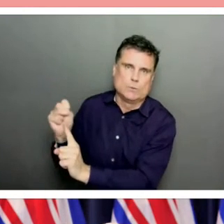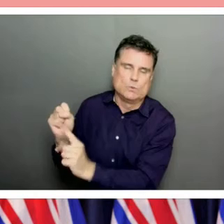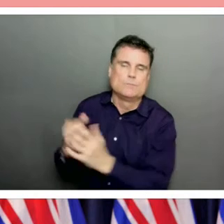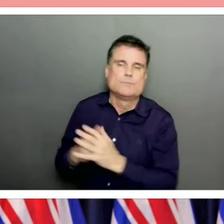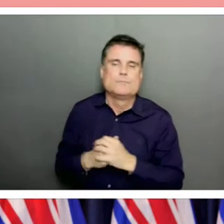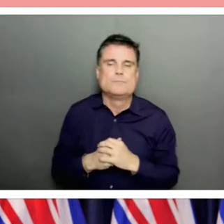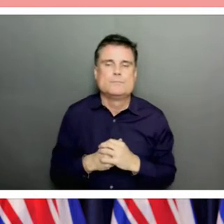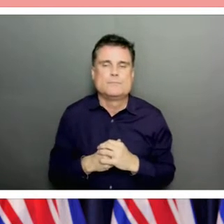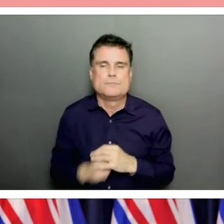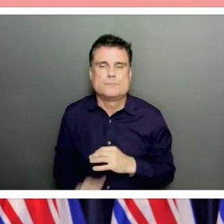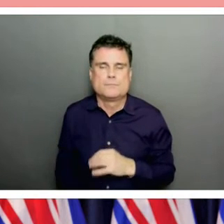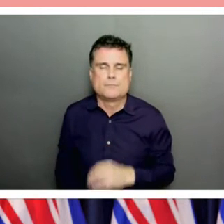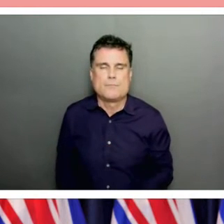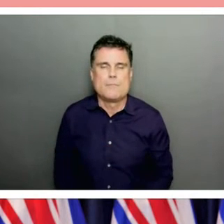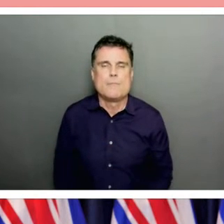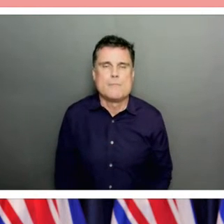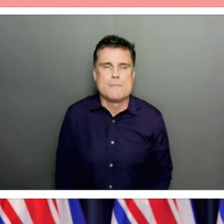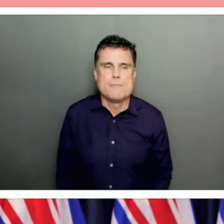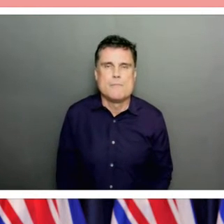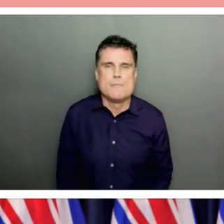system in the last few weeks.